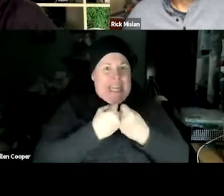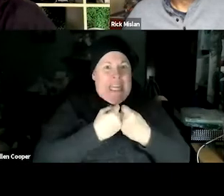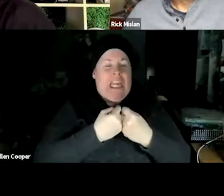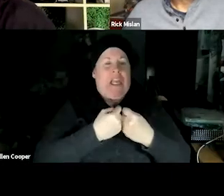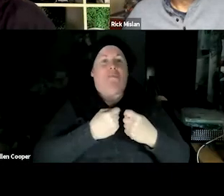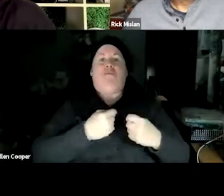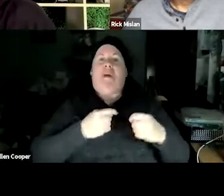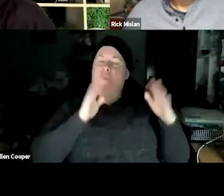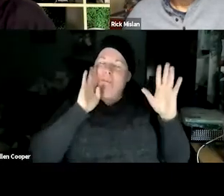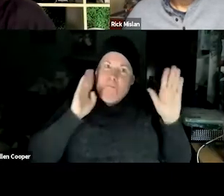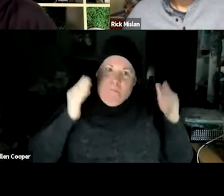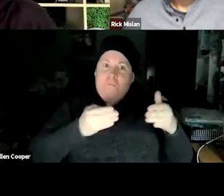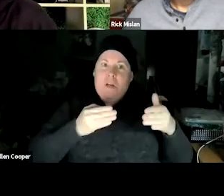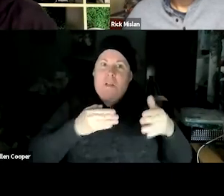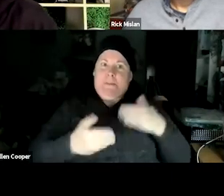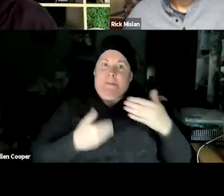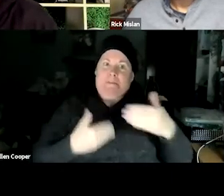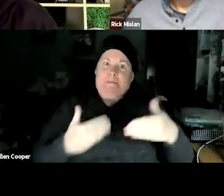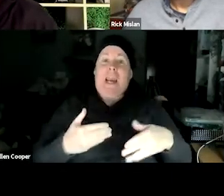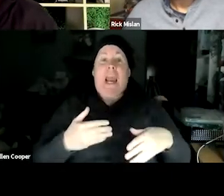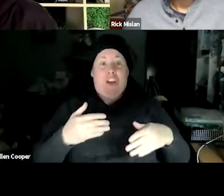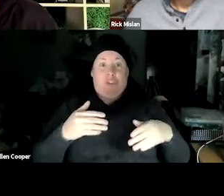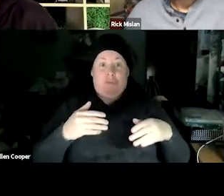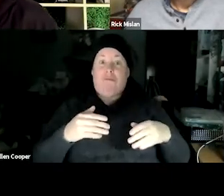CalebBarlow: And you know, you go in on these large scale breaches and